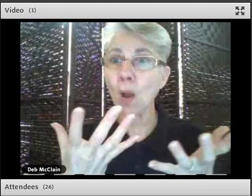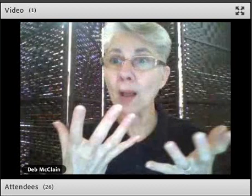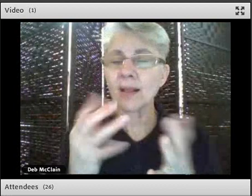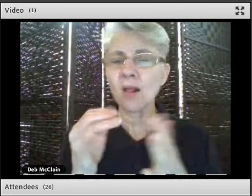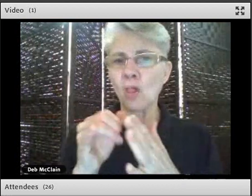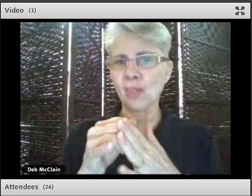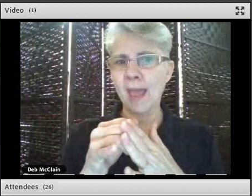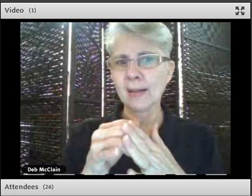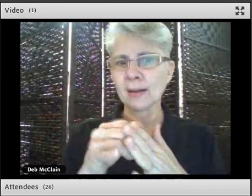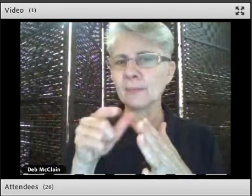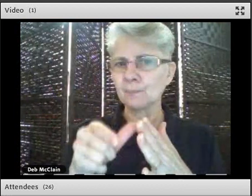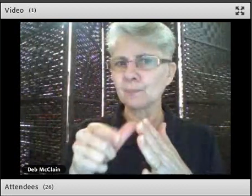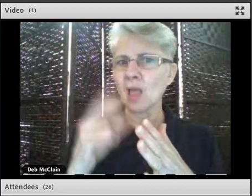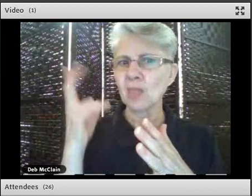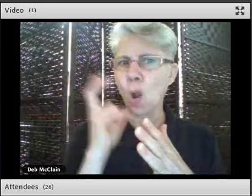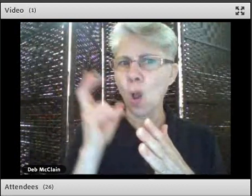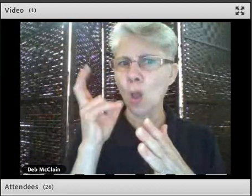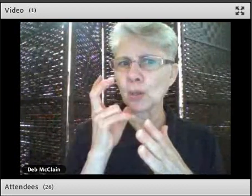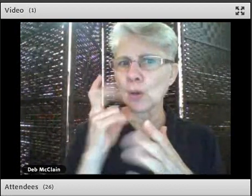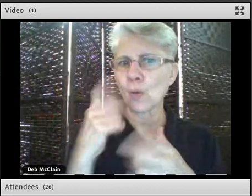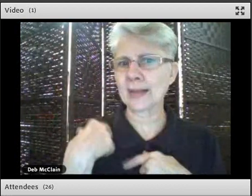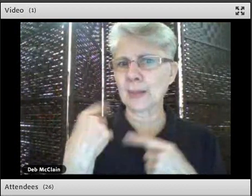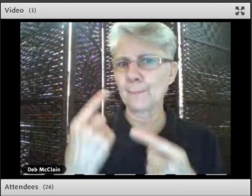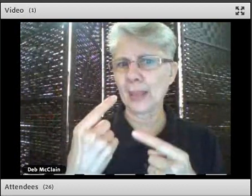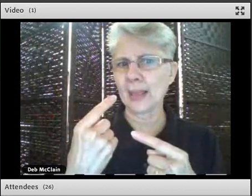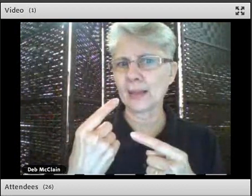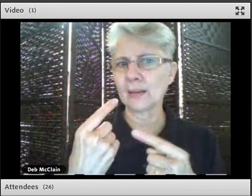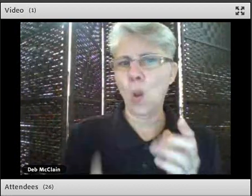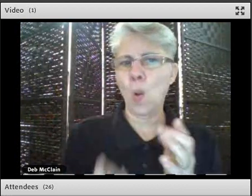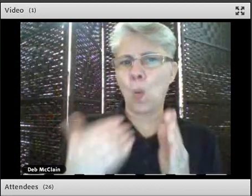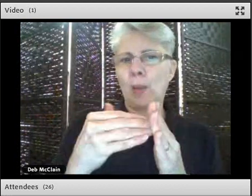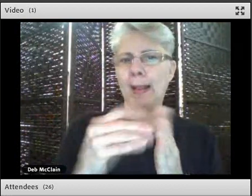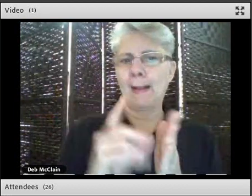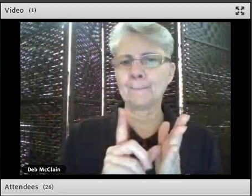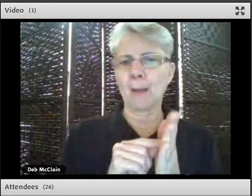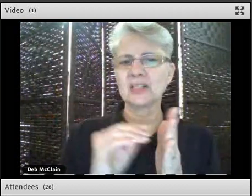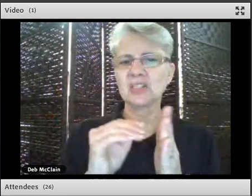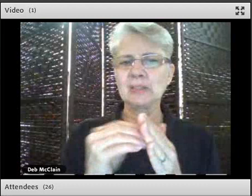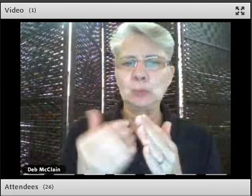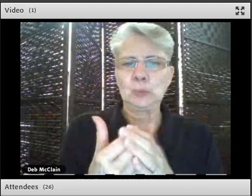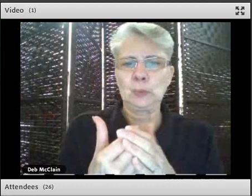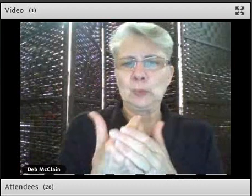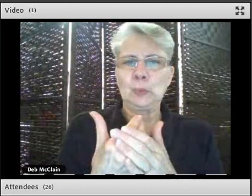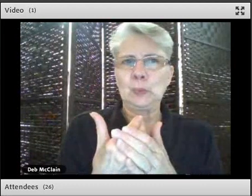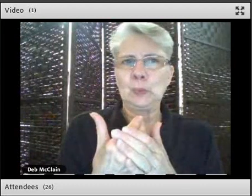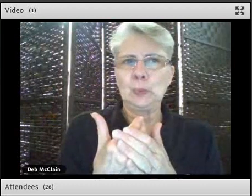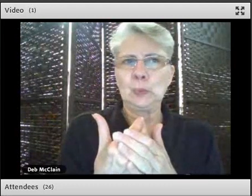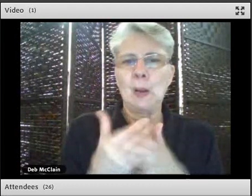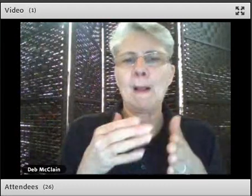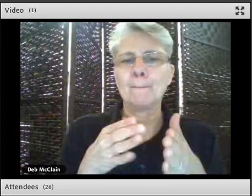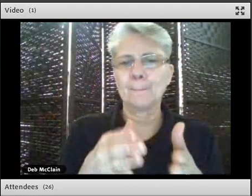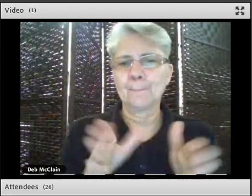in a new package. And so you would use that most recent copyright date